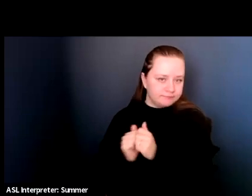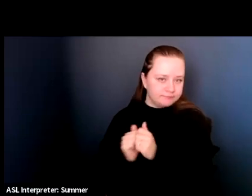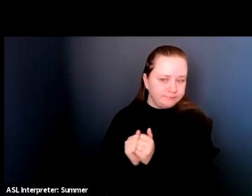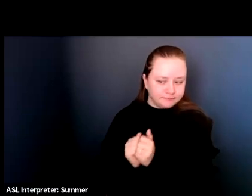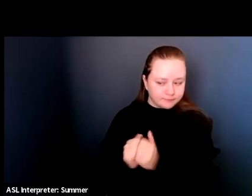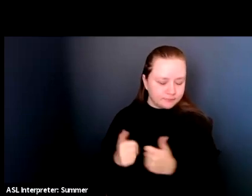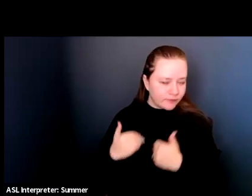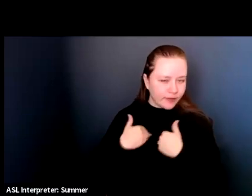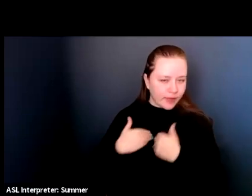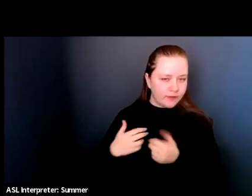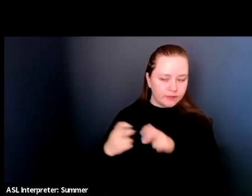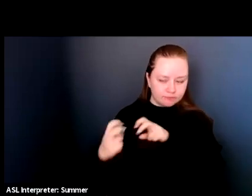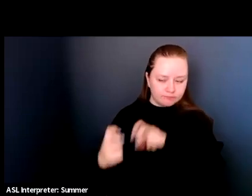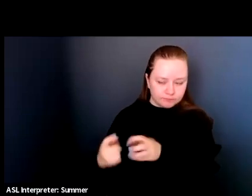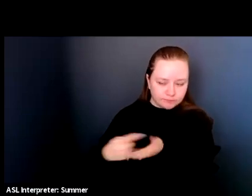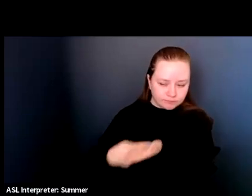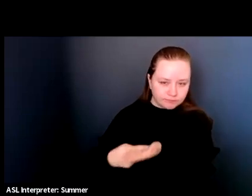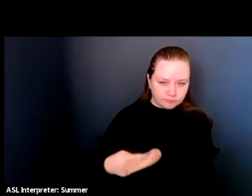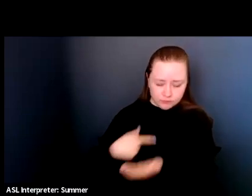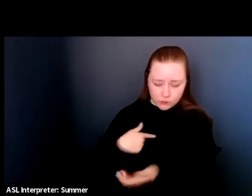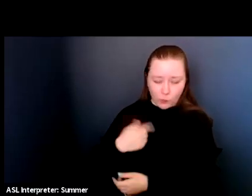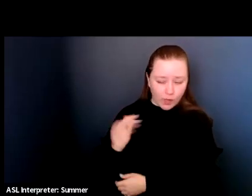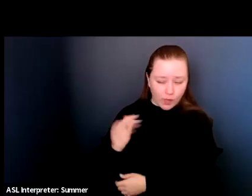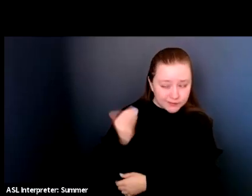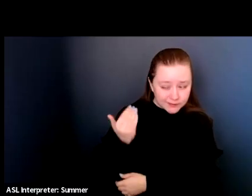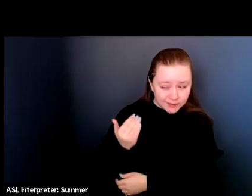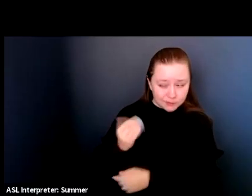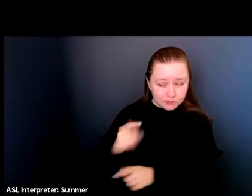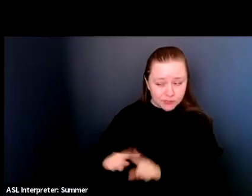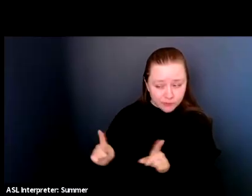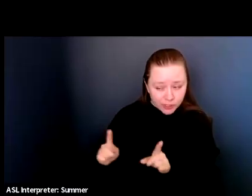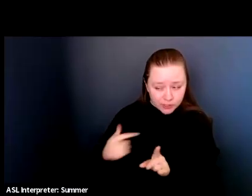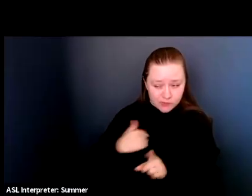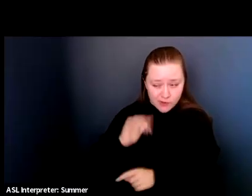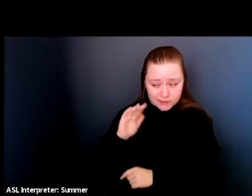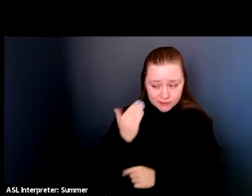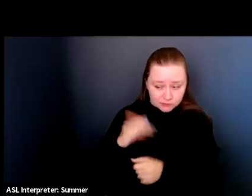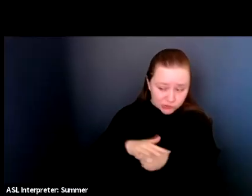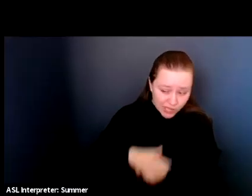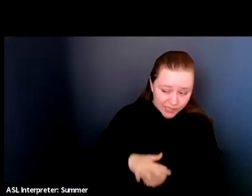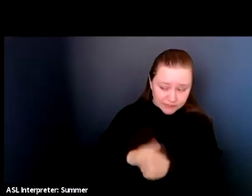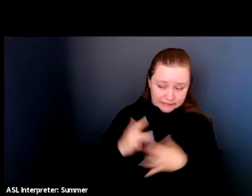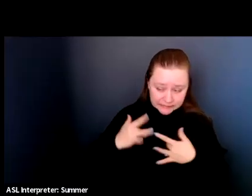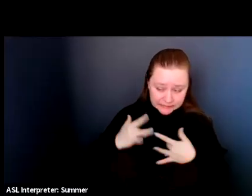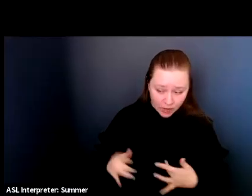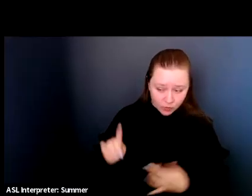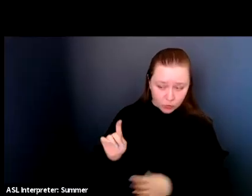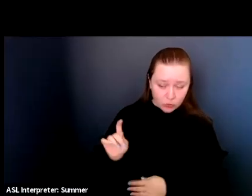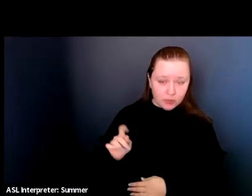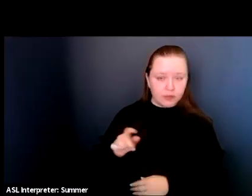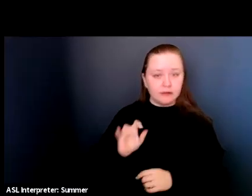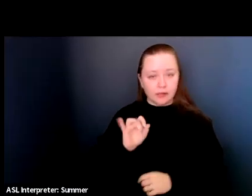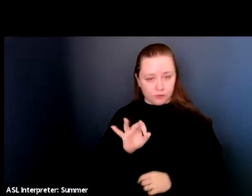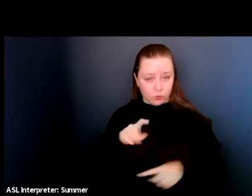say, Hey, do I seem different? Do I seem stressed? Do I seem down? If you can't see it for yourself,